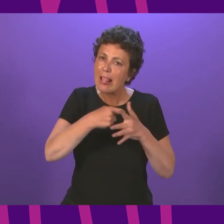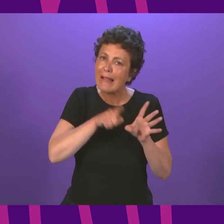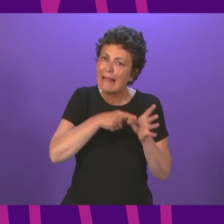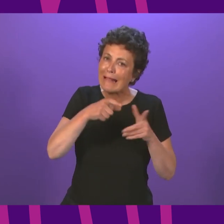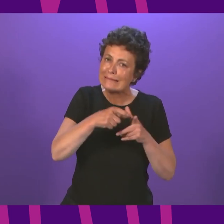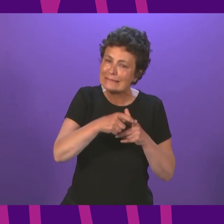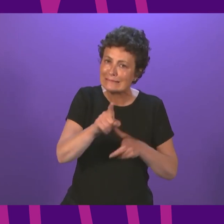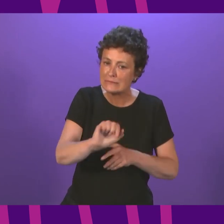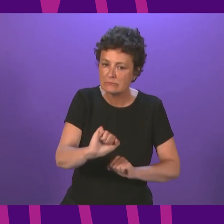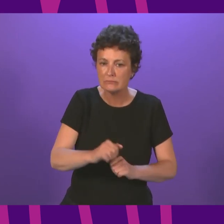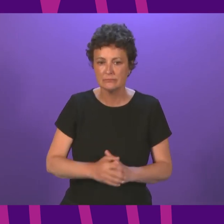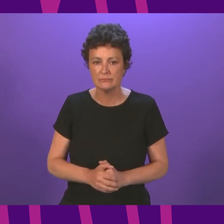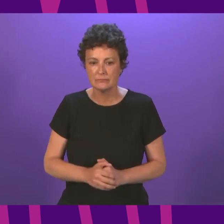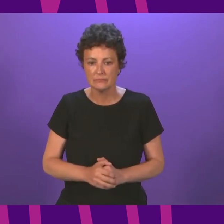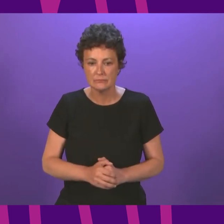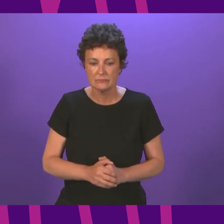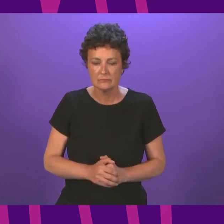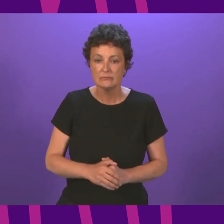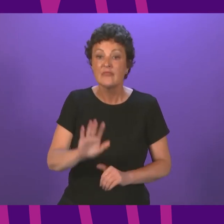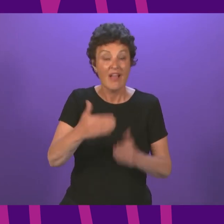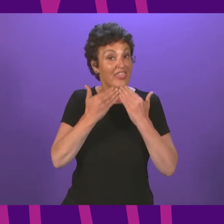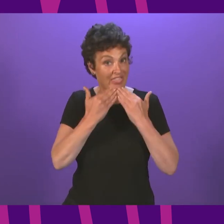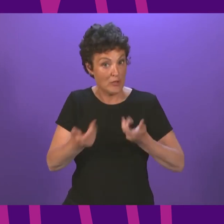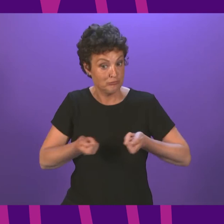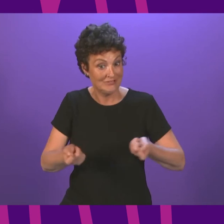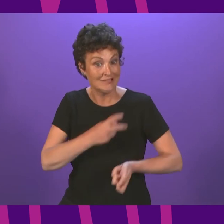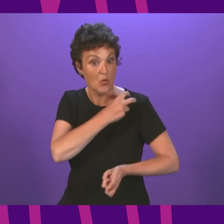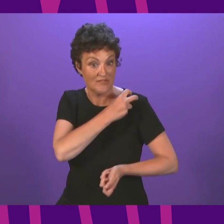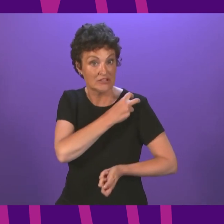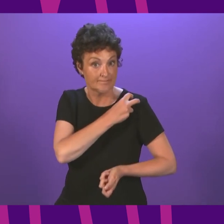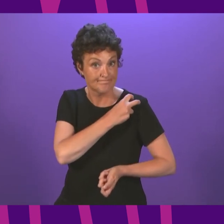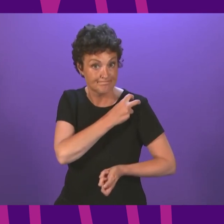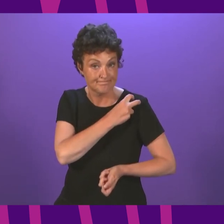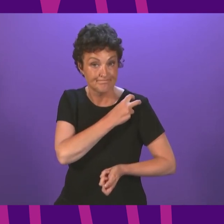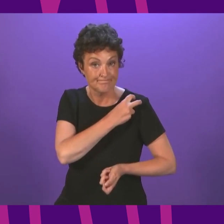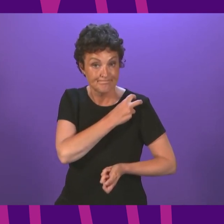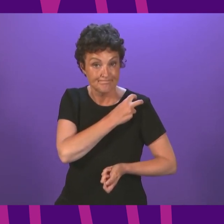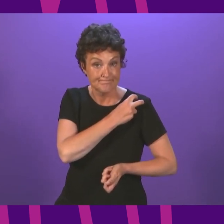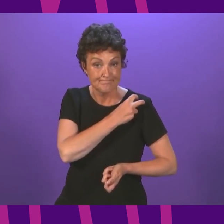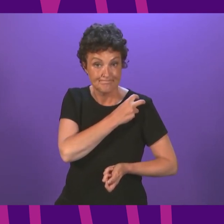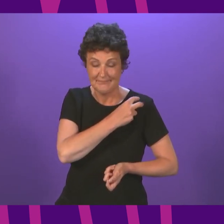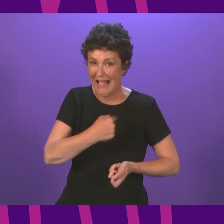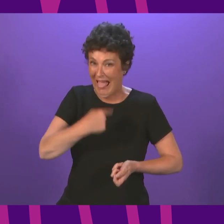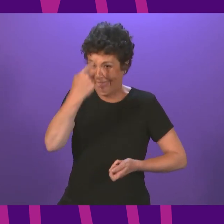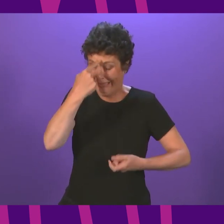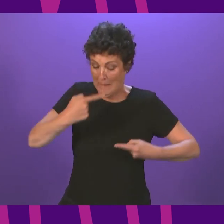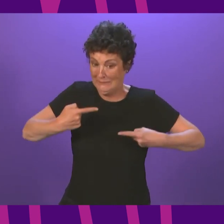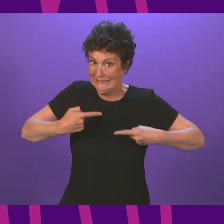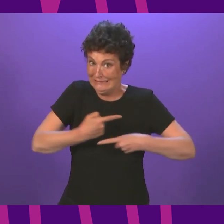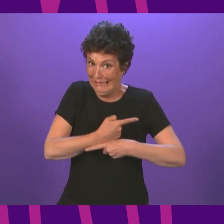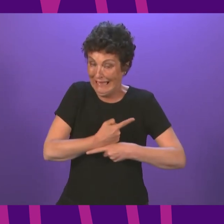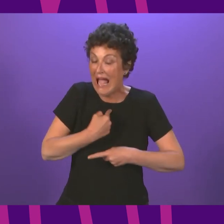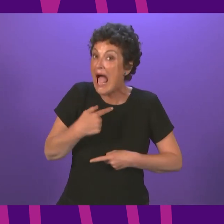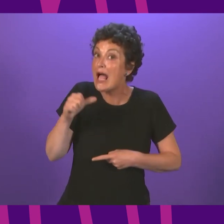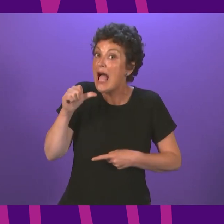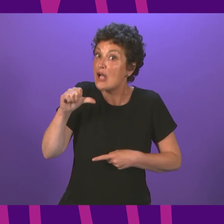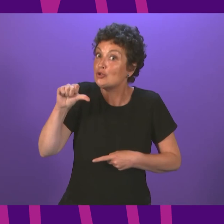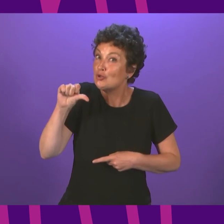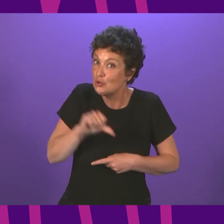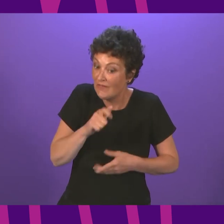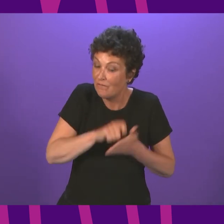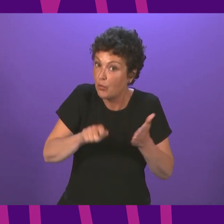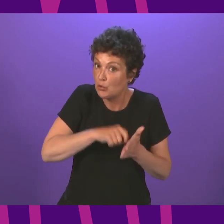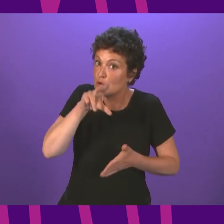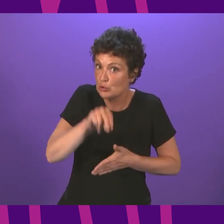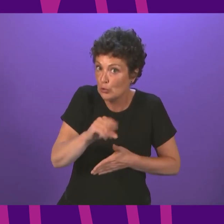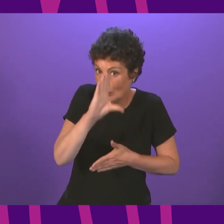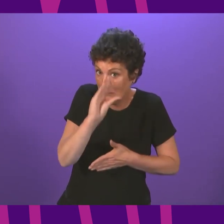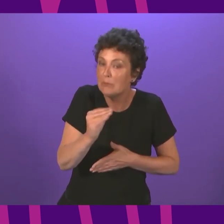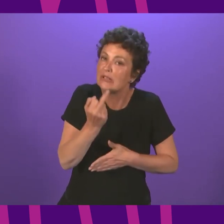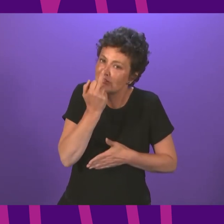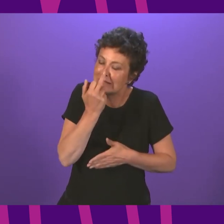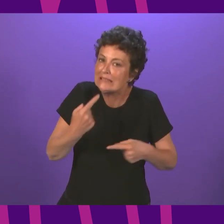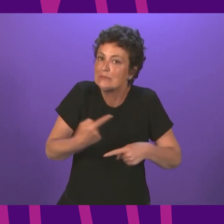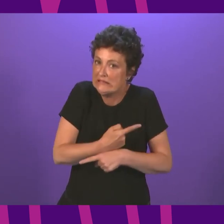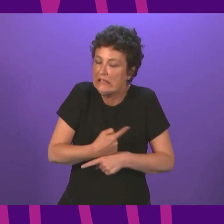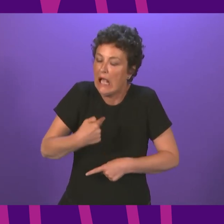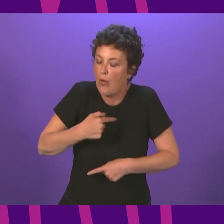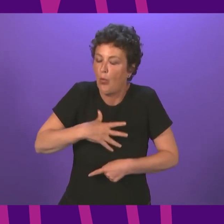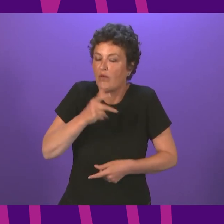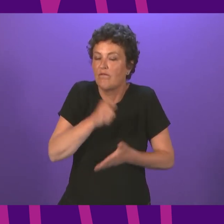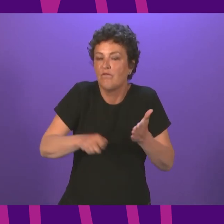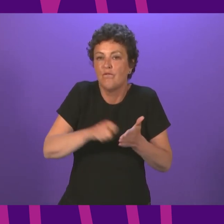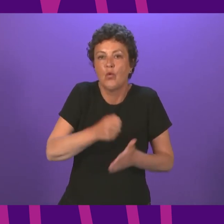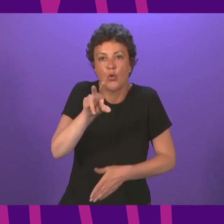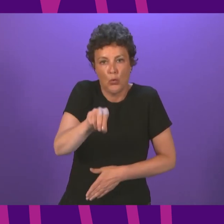Andrew Welsh, who was the member of the Scottish Parliament for Angus and my neighbouring member